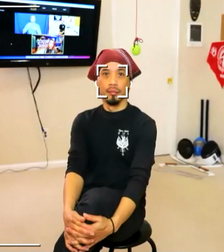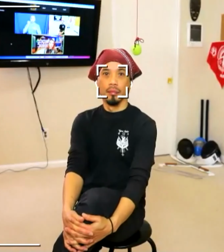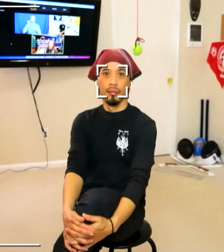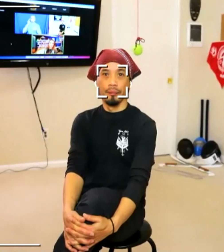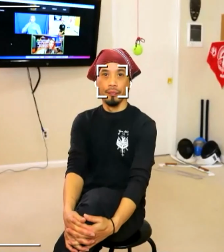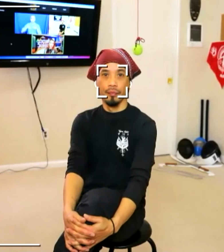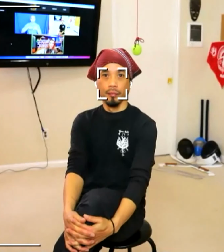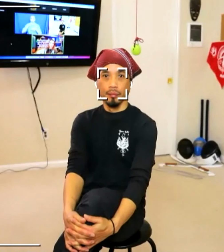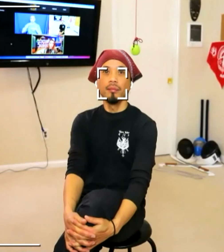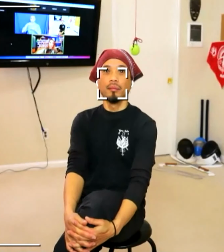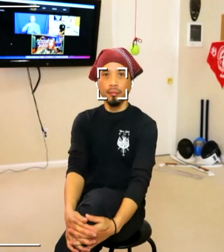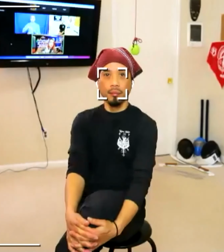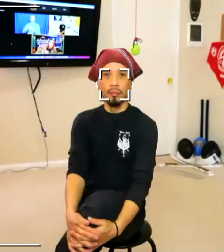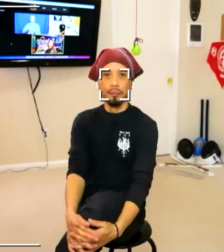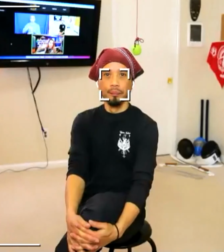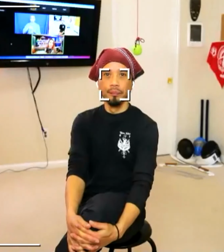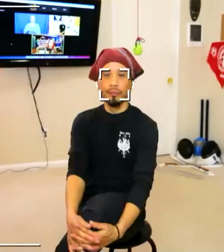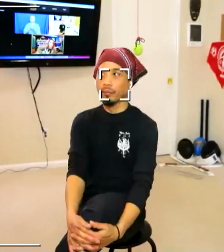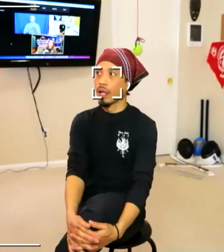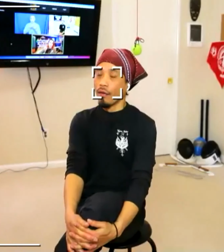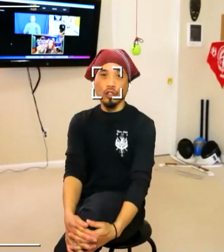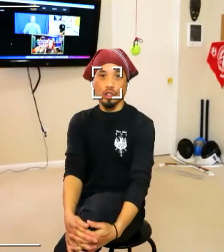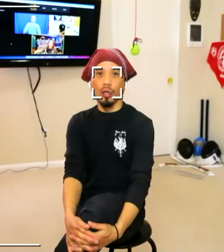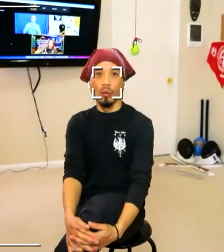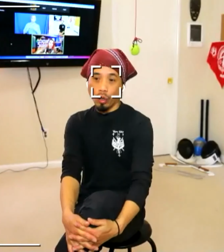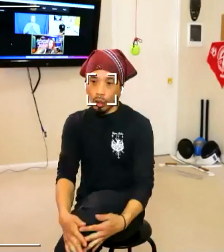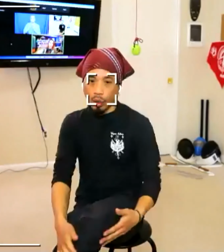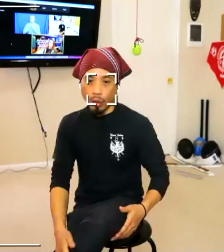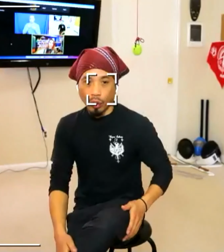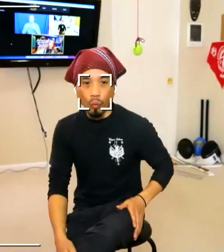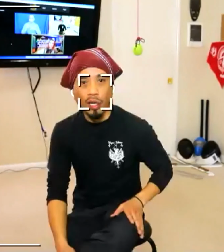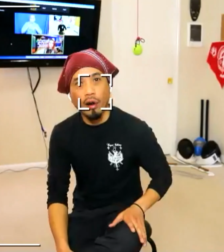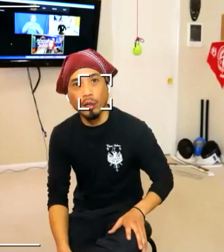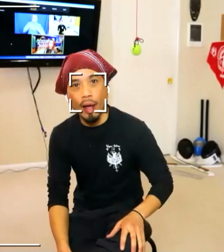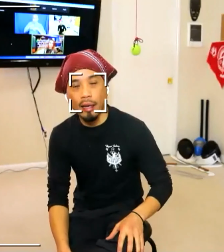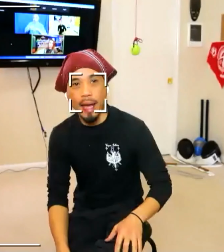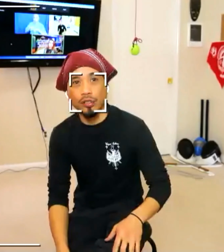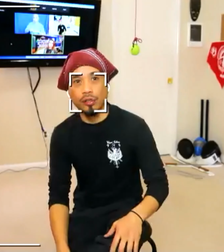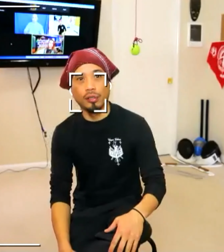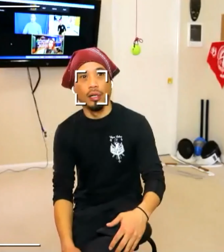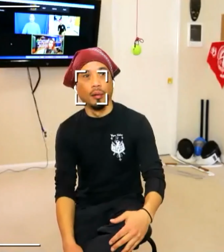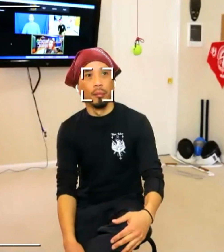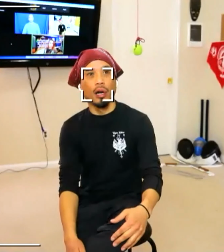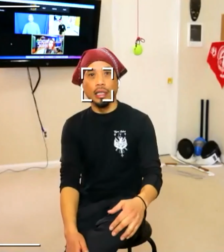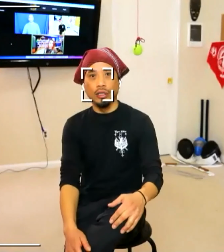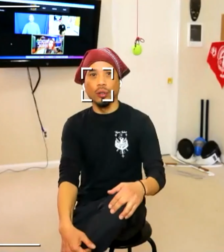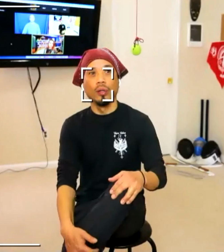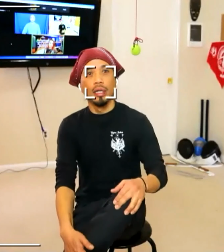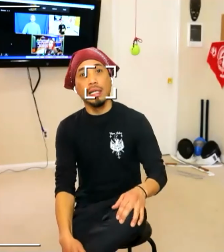UP, ARE THERE SOME THINGS YOU CAN AND COULD -- INCORPORATE ? JAY: ONE OF OUR GRANDMASTERS IS